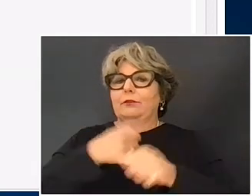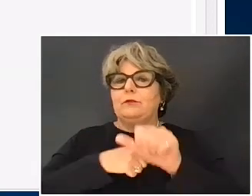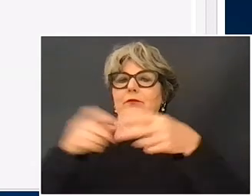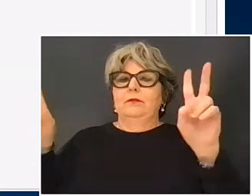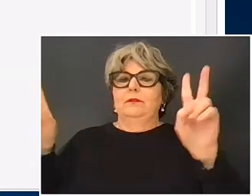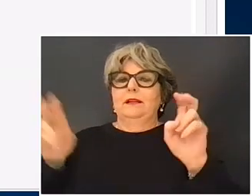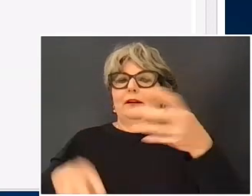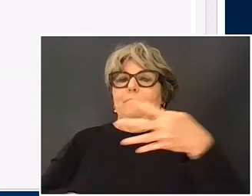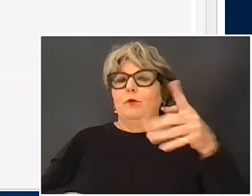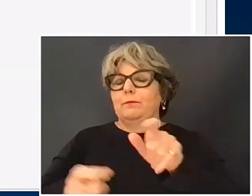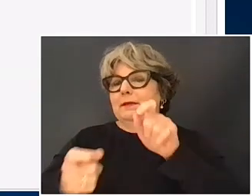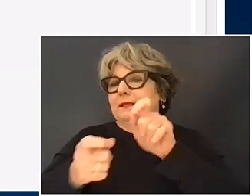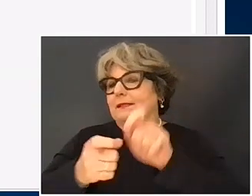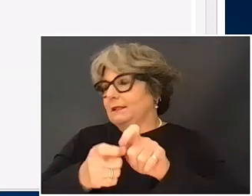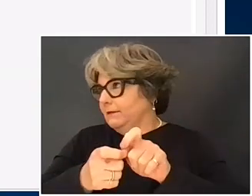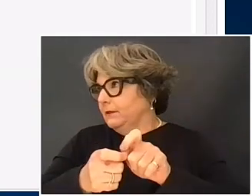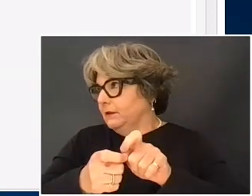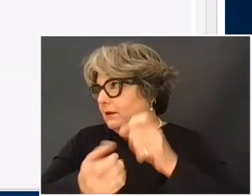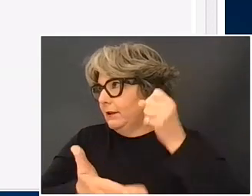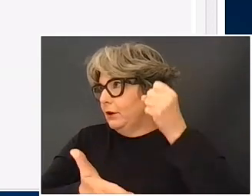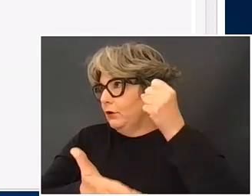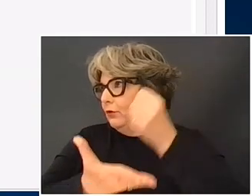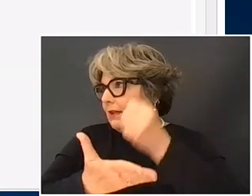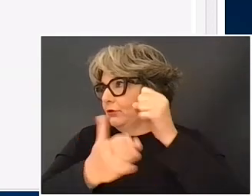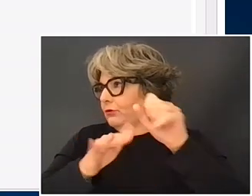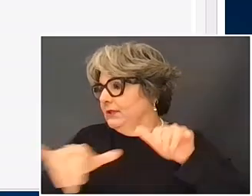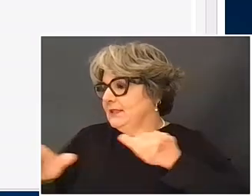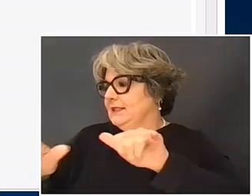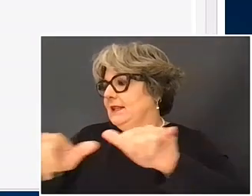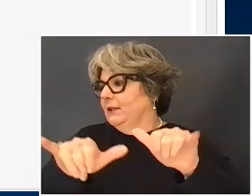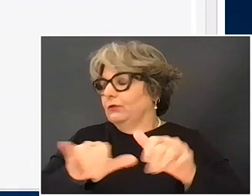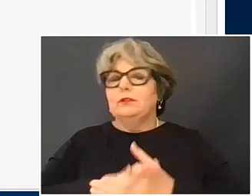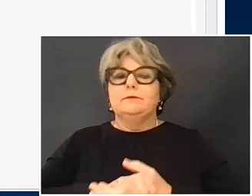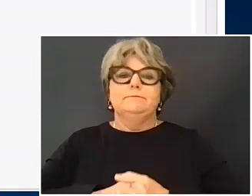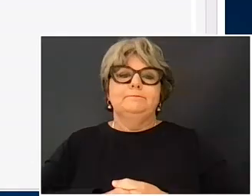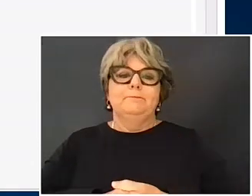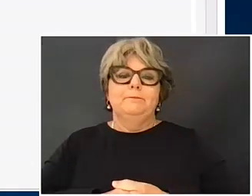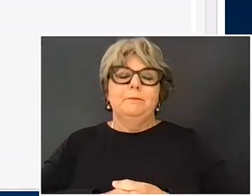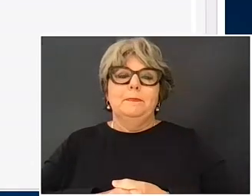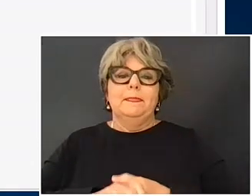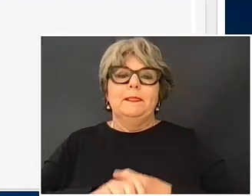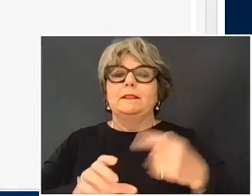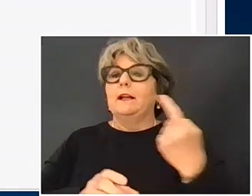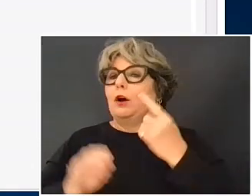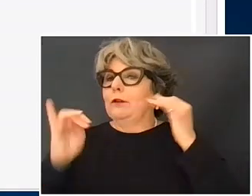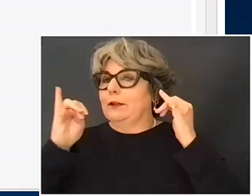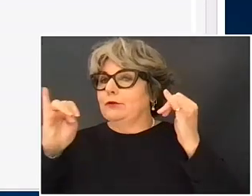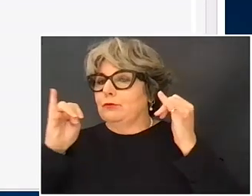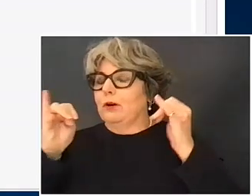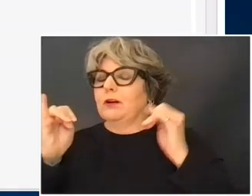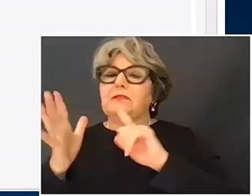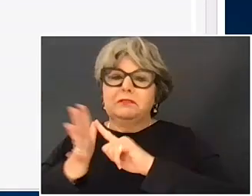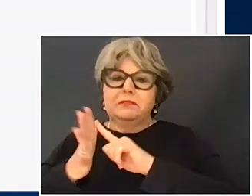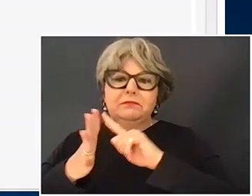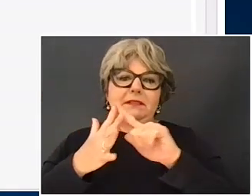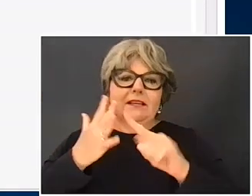under the accreditation standards, which is what causes the risk. So it's not just instruction it's other core services as well.